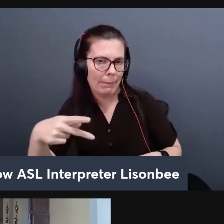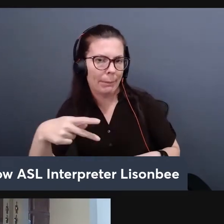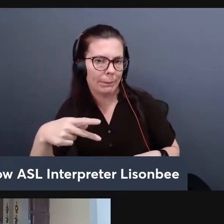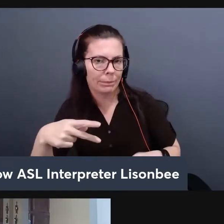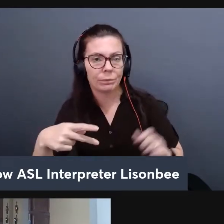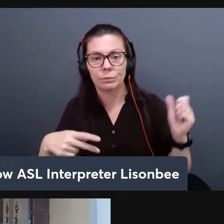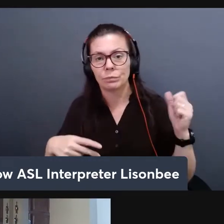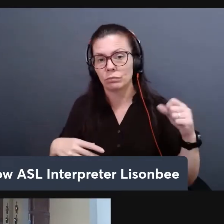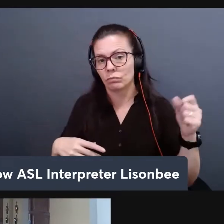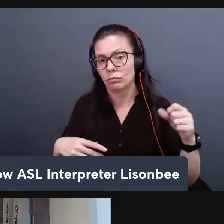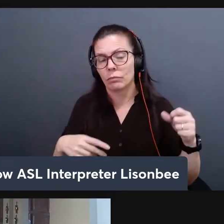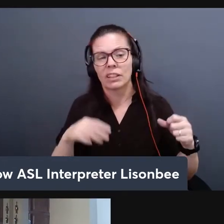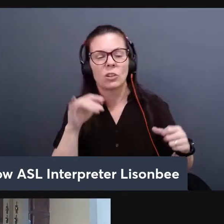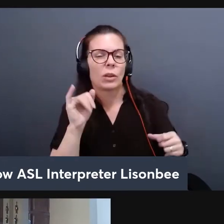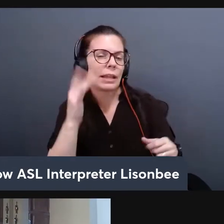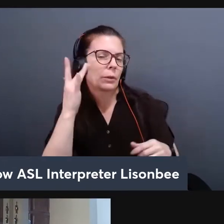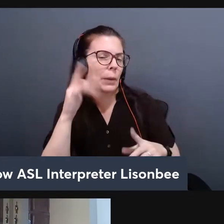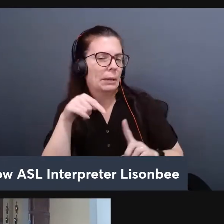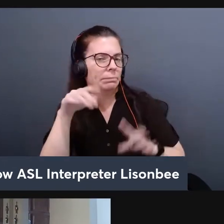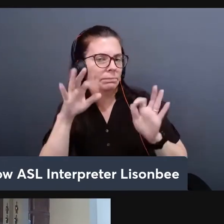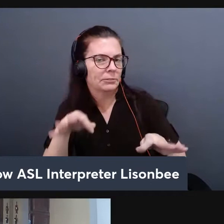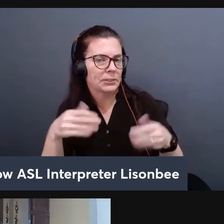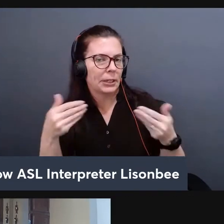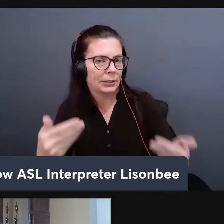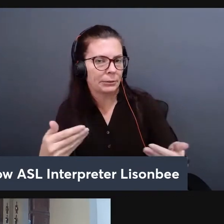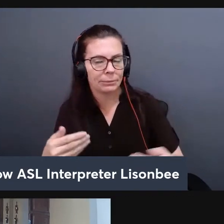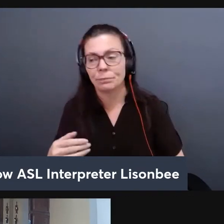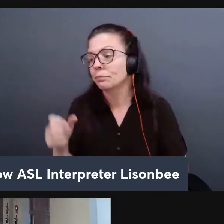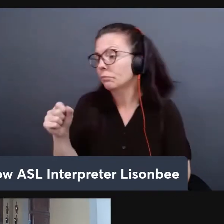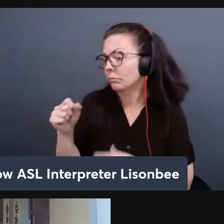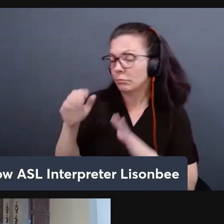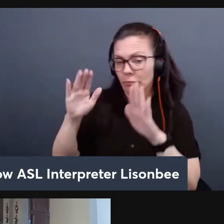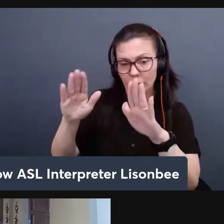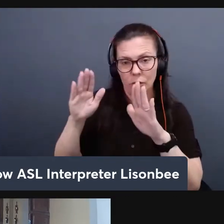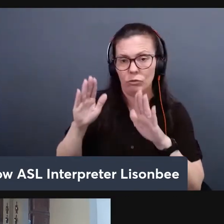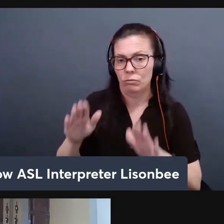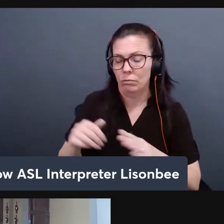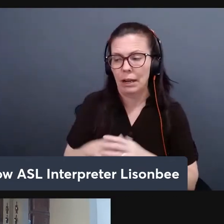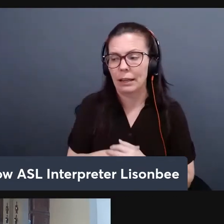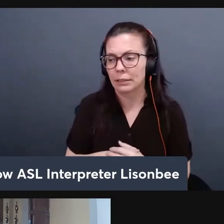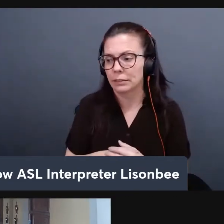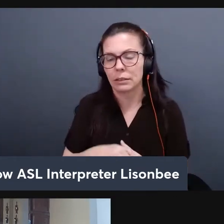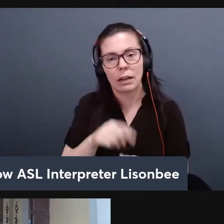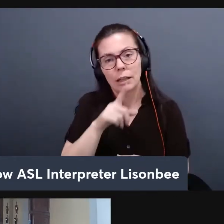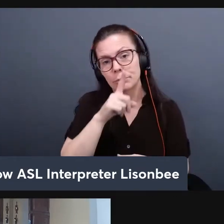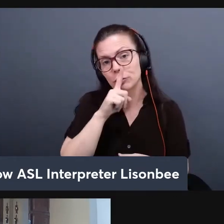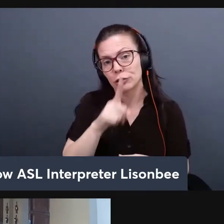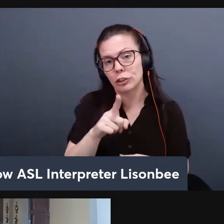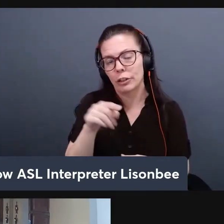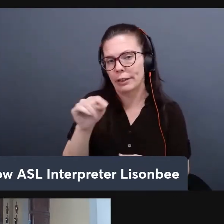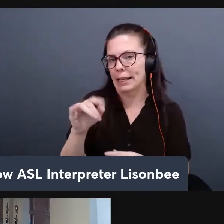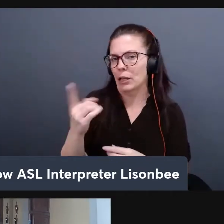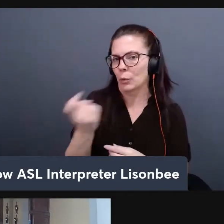So that's where that use case came from. No, that's great. And I'm sure this question comes up all the time,